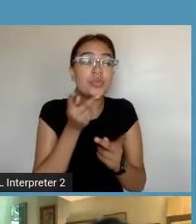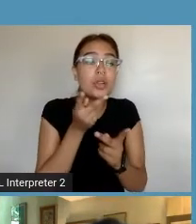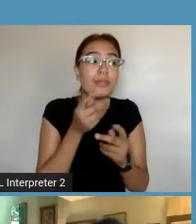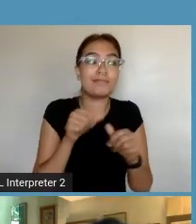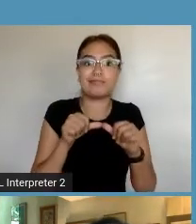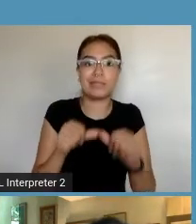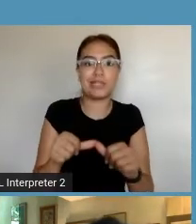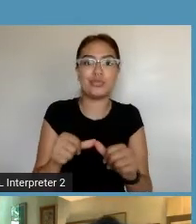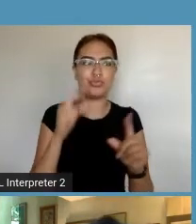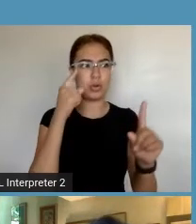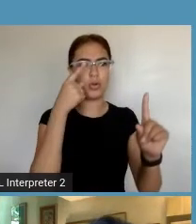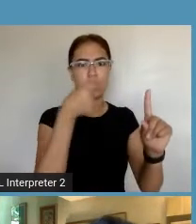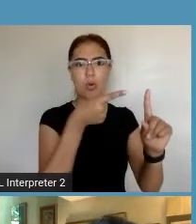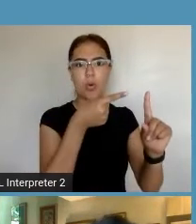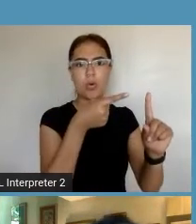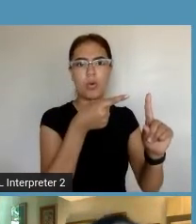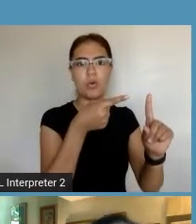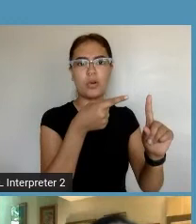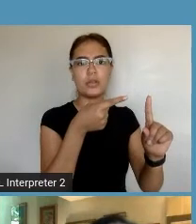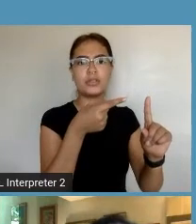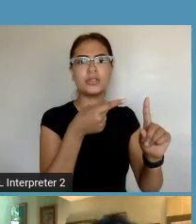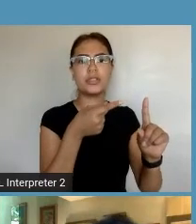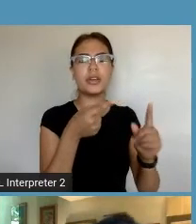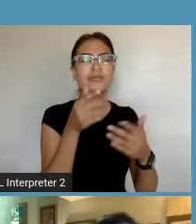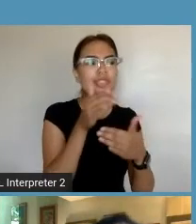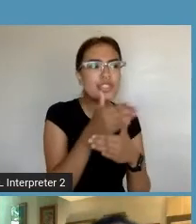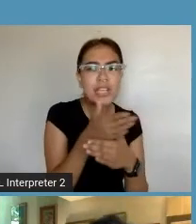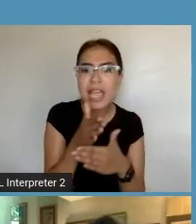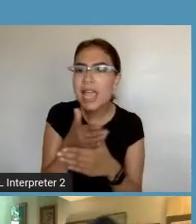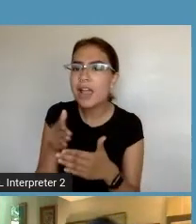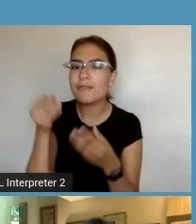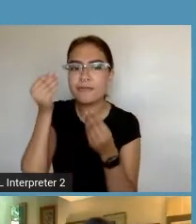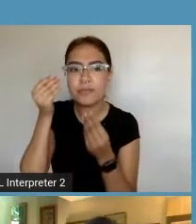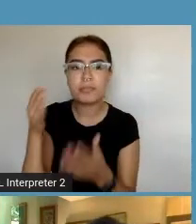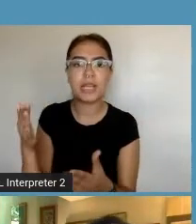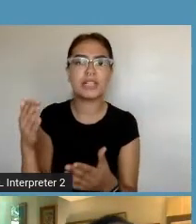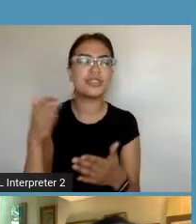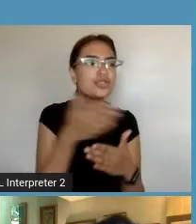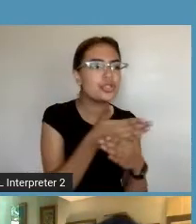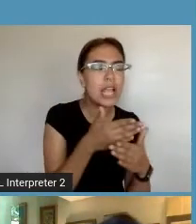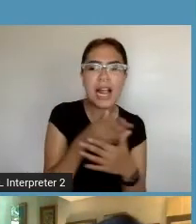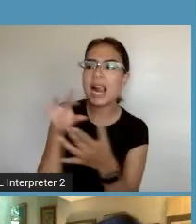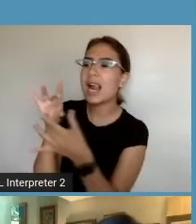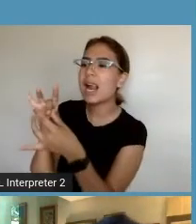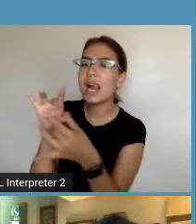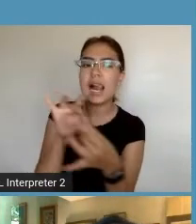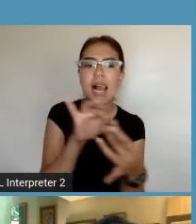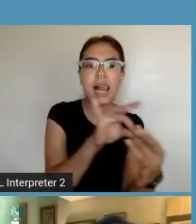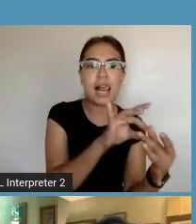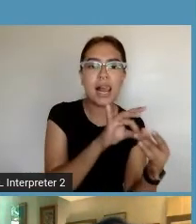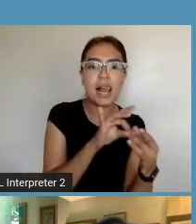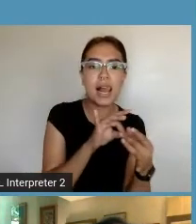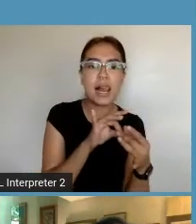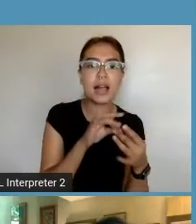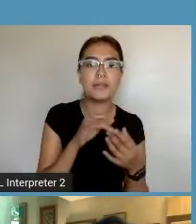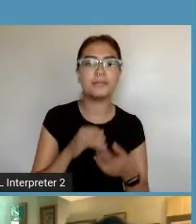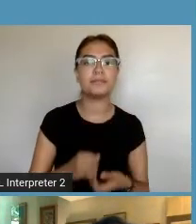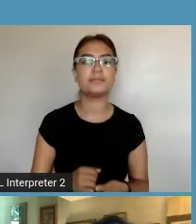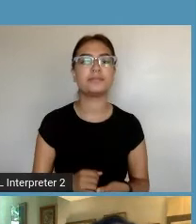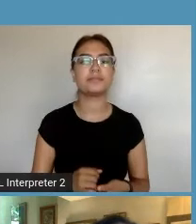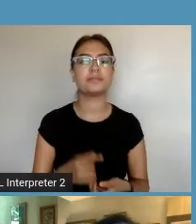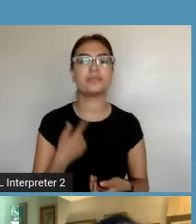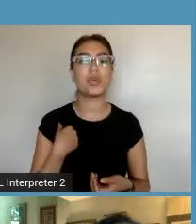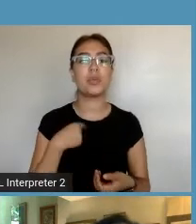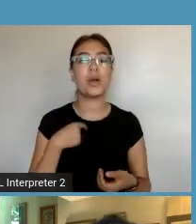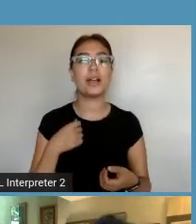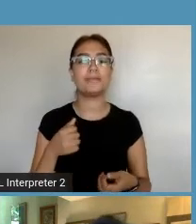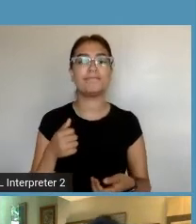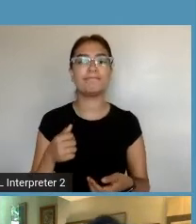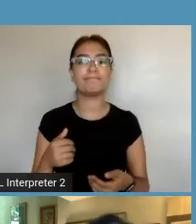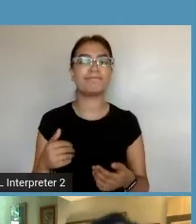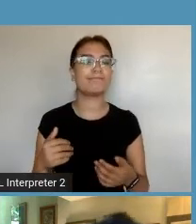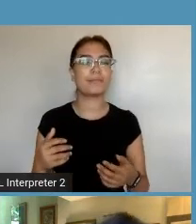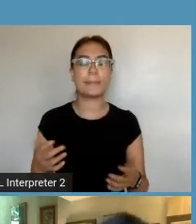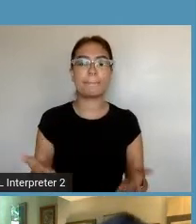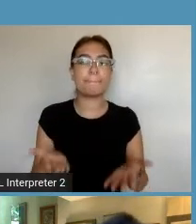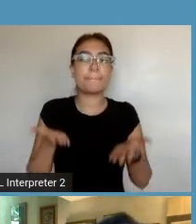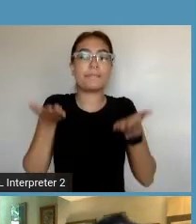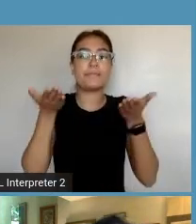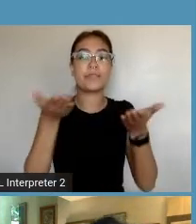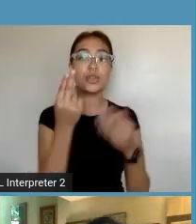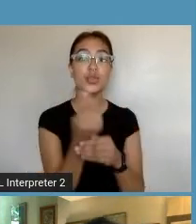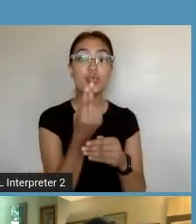foster a shared authority. We want to amplify our users and peoples' voices by exhibiting